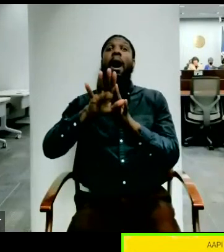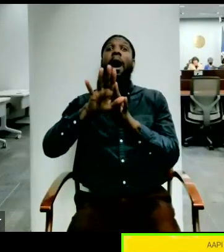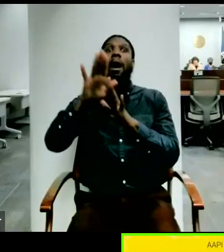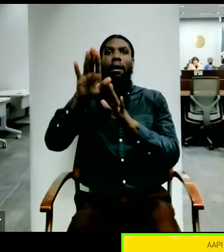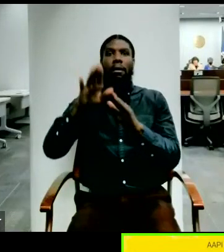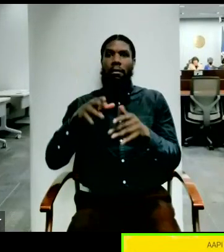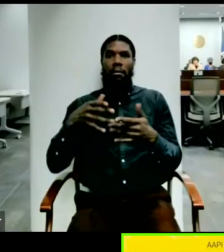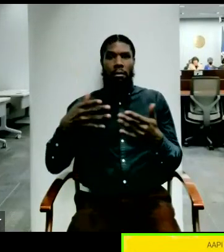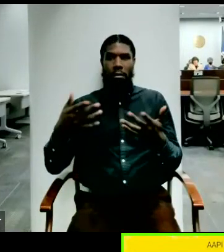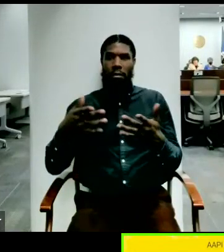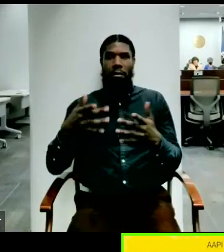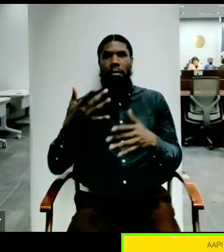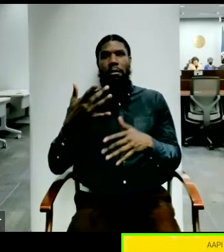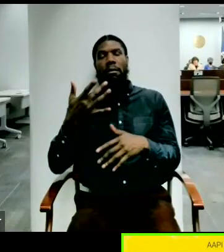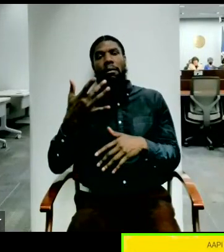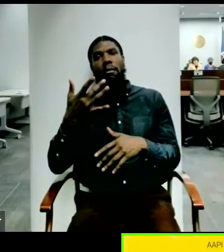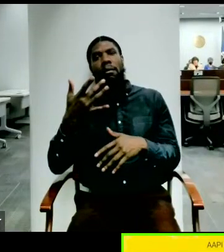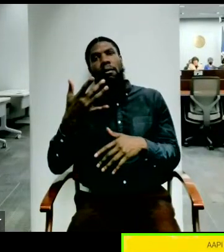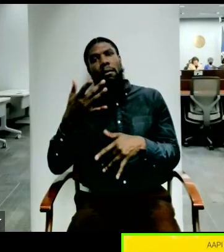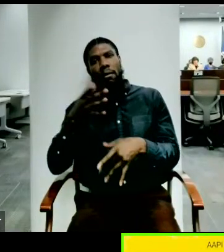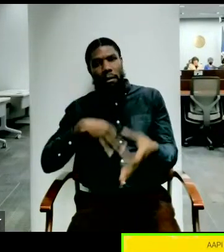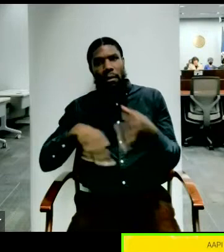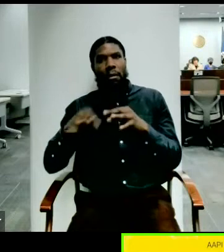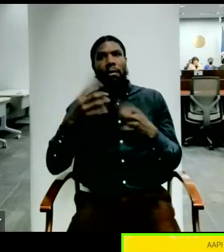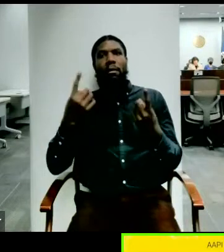identifies as Asian American or Pacific Islander.